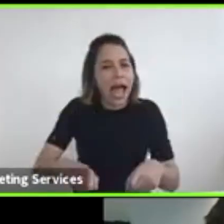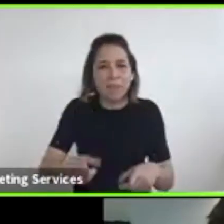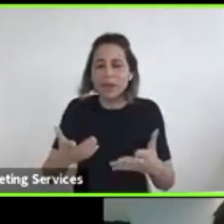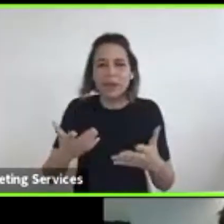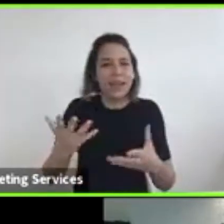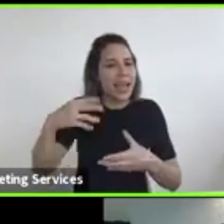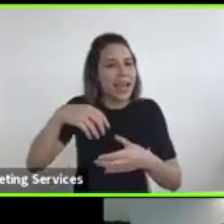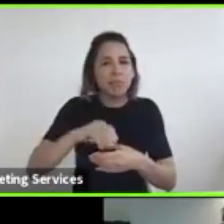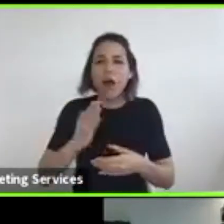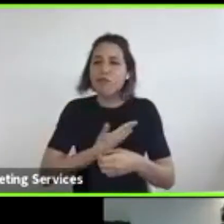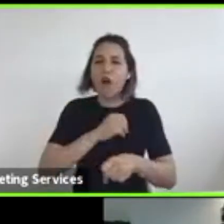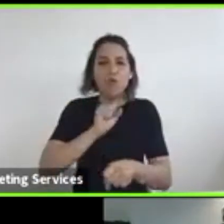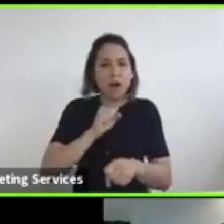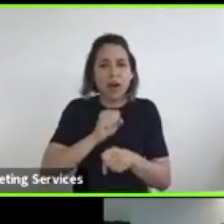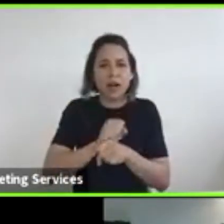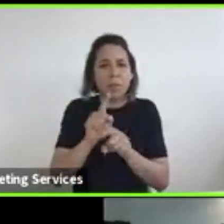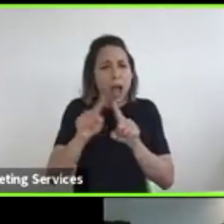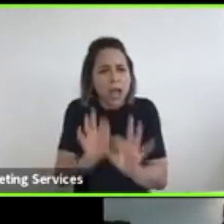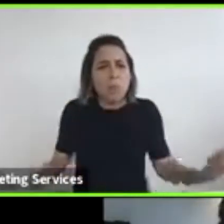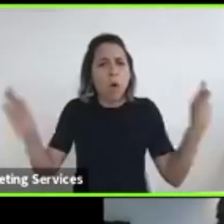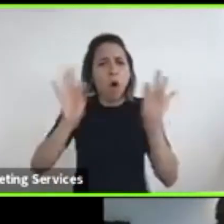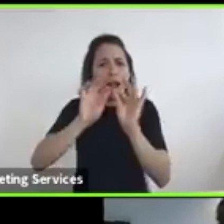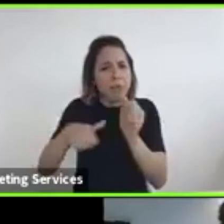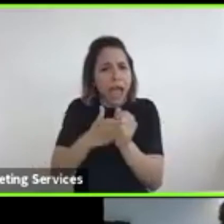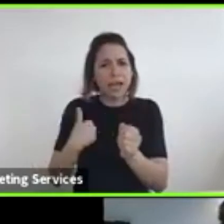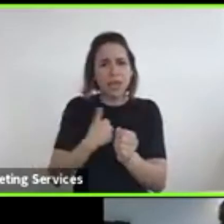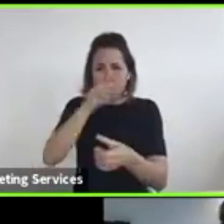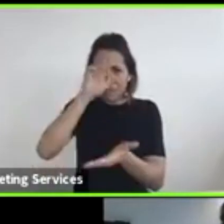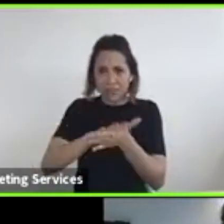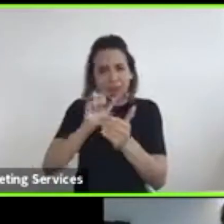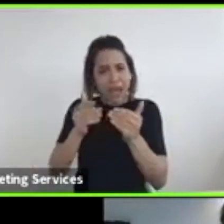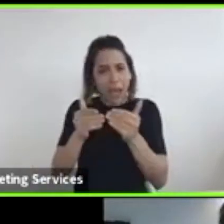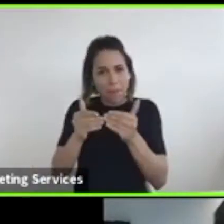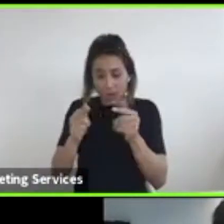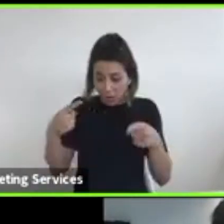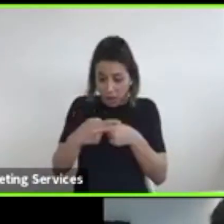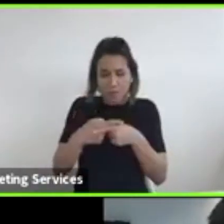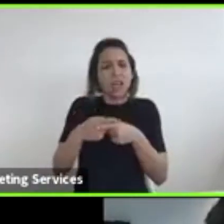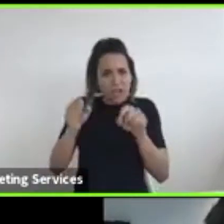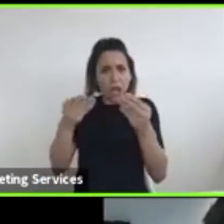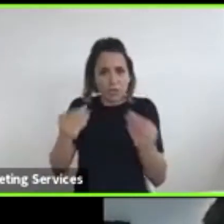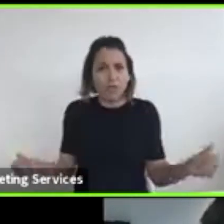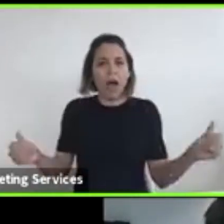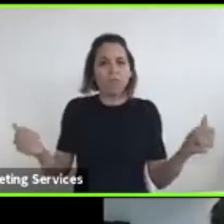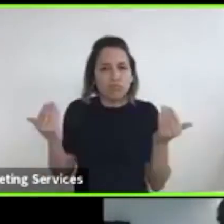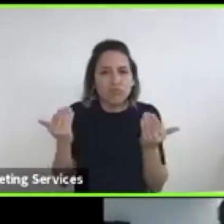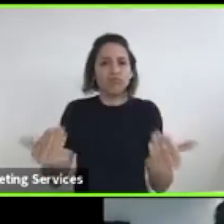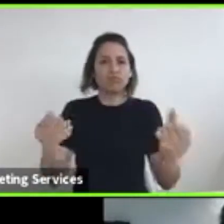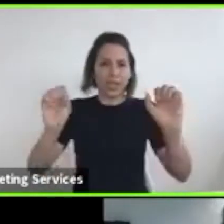WE ALL HAVE TO BELIEVE THAT WE CAN MOVE ON BEYOND, BEYOND CONFLICT, AND SIT WITH